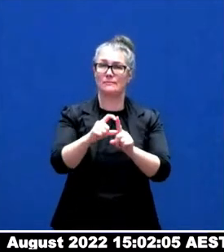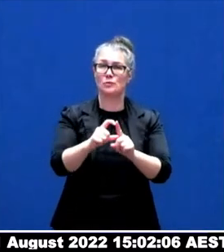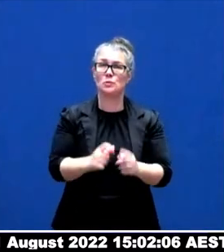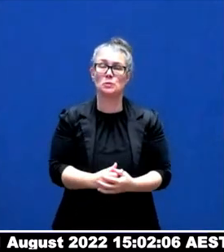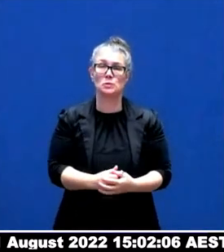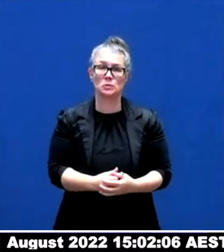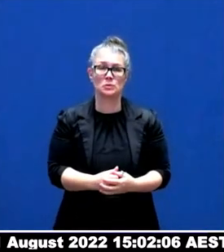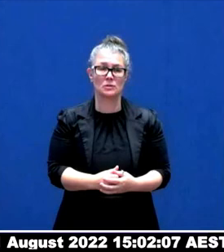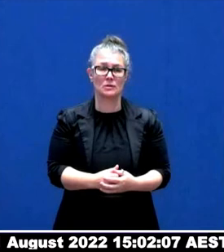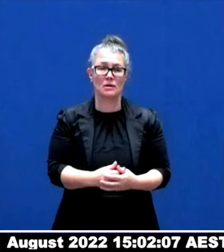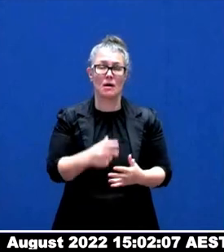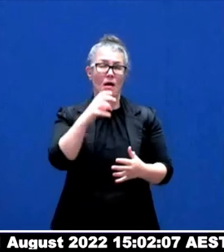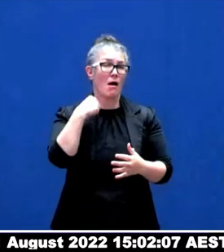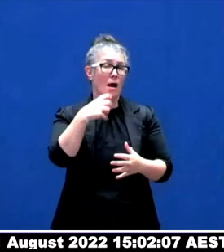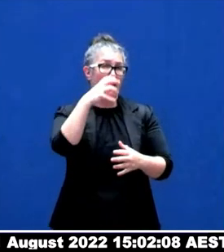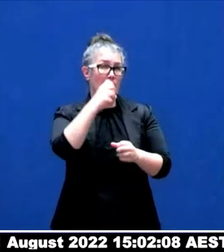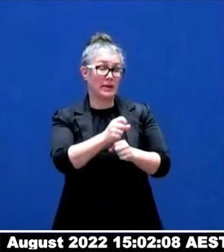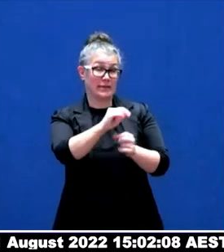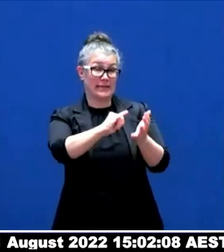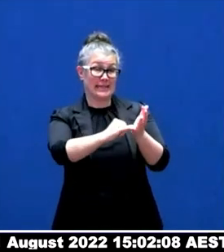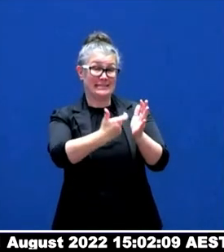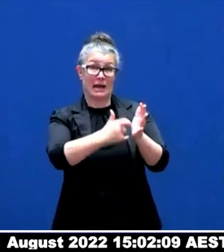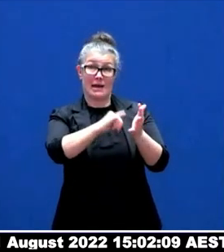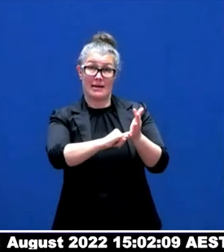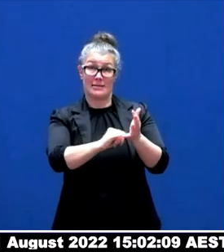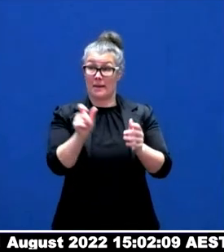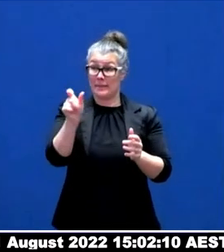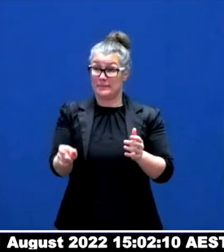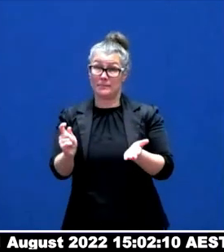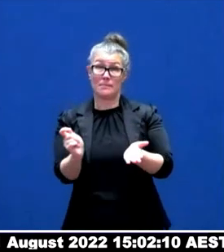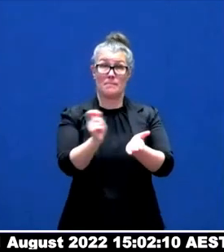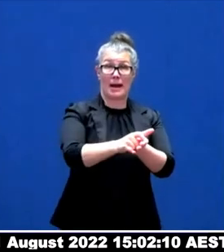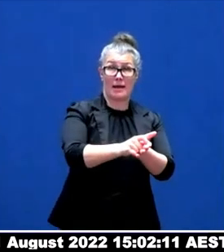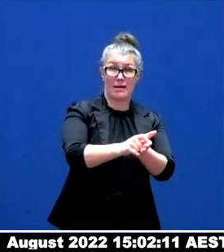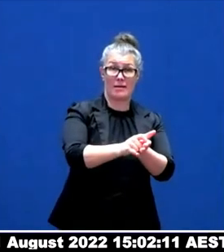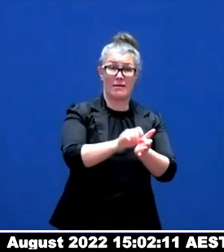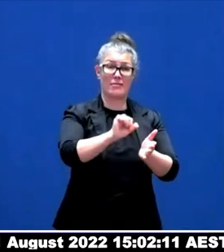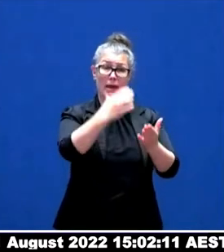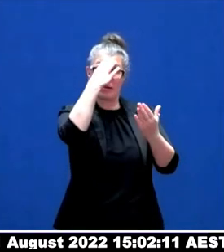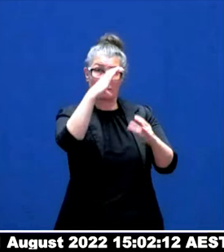I believe in the SRS, the participant pays for their board and lodging to the SRS